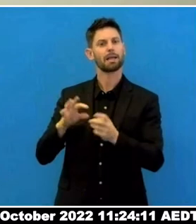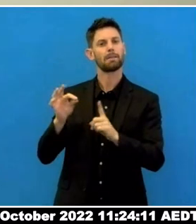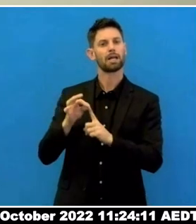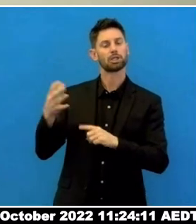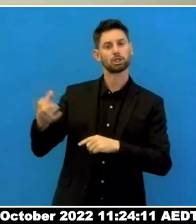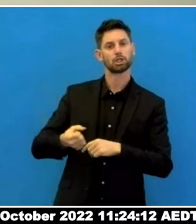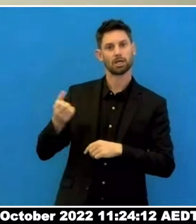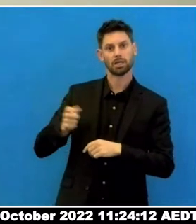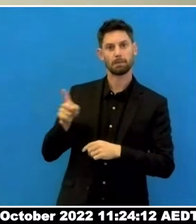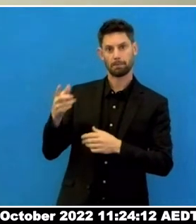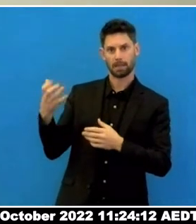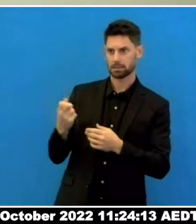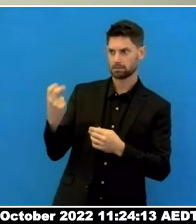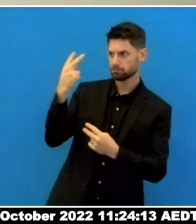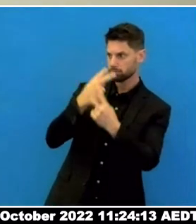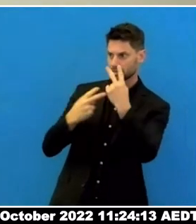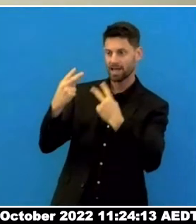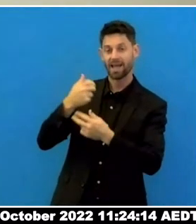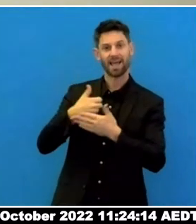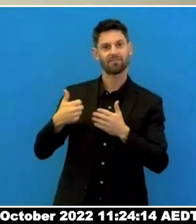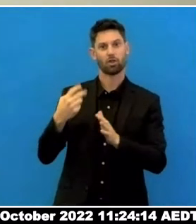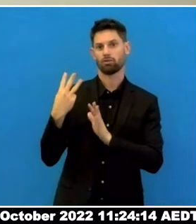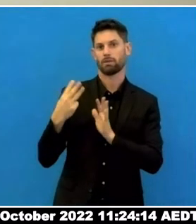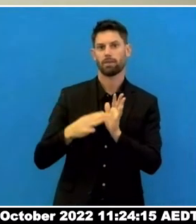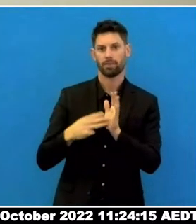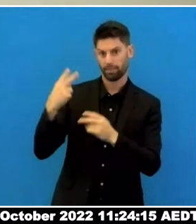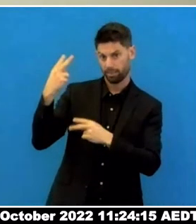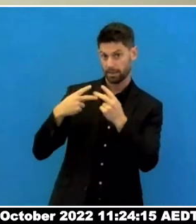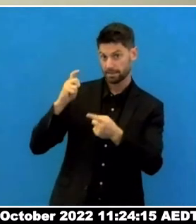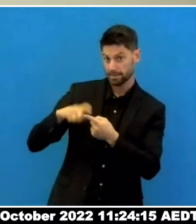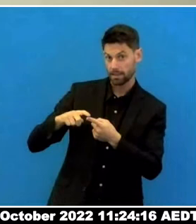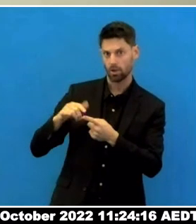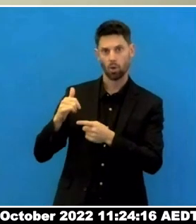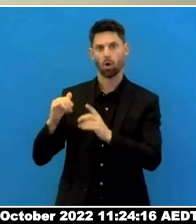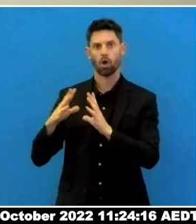which I find stressful and depressing. It feels very suffocating."